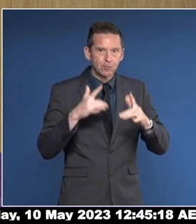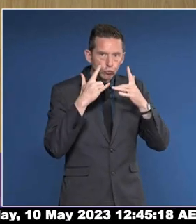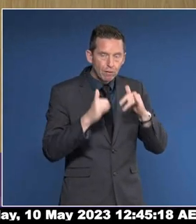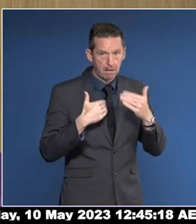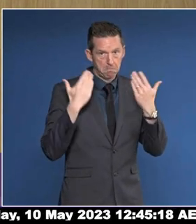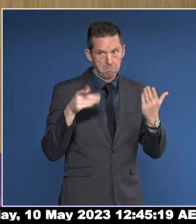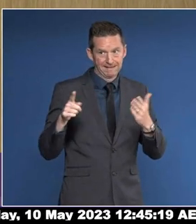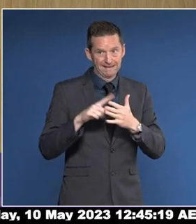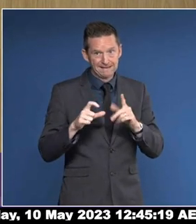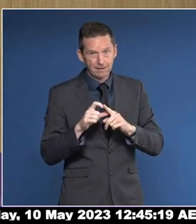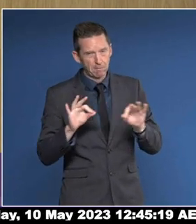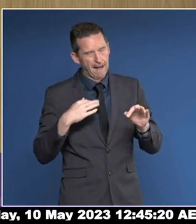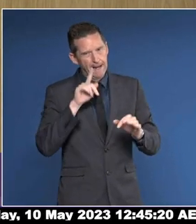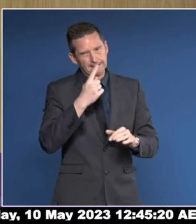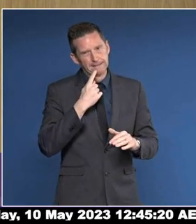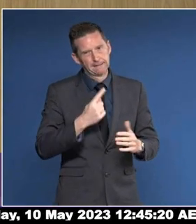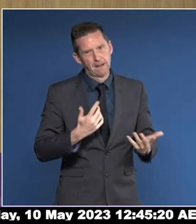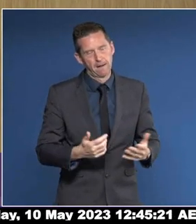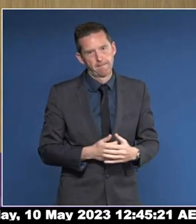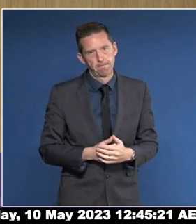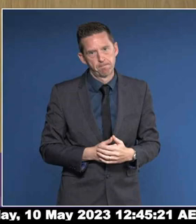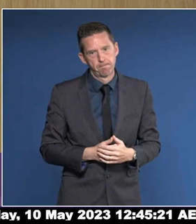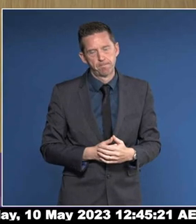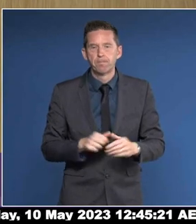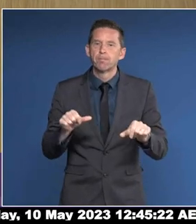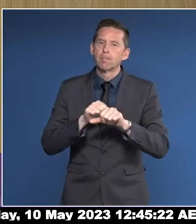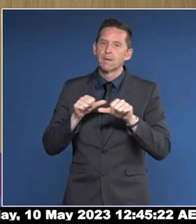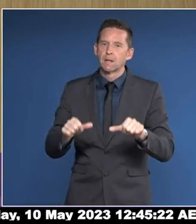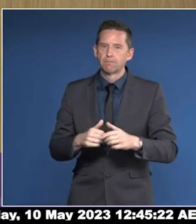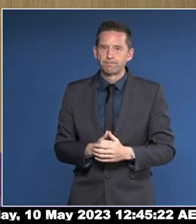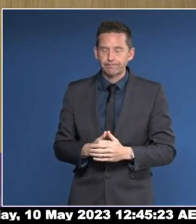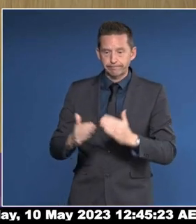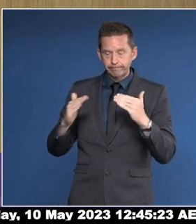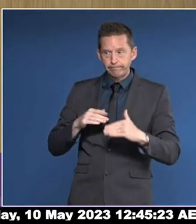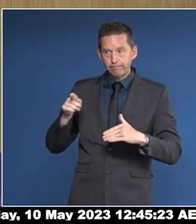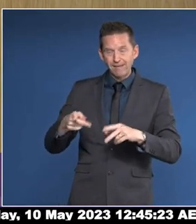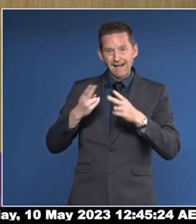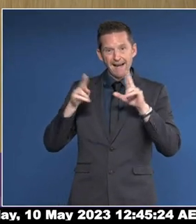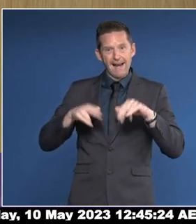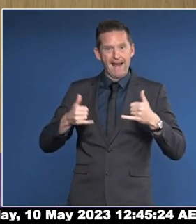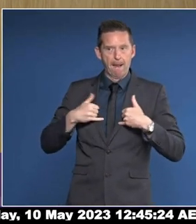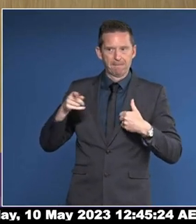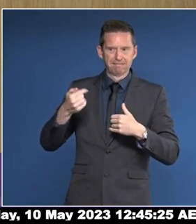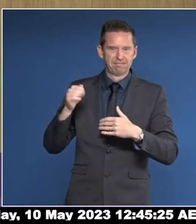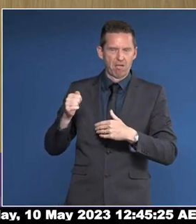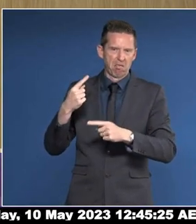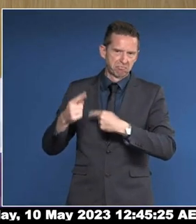Well, then, moving on, obviously the camping trip continues and by the - on